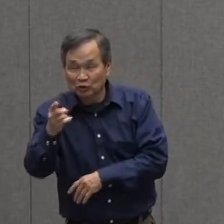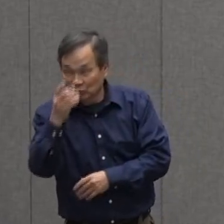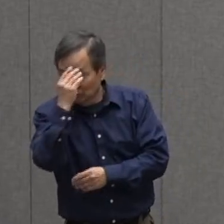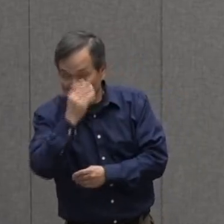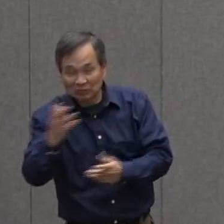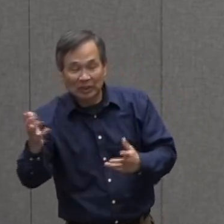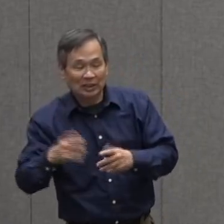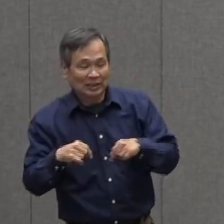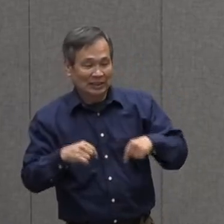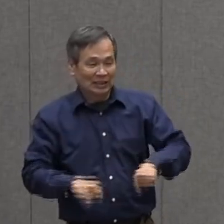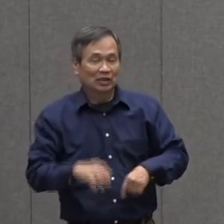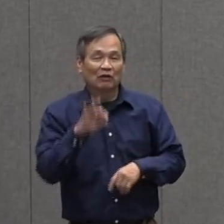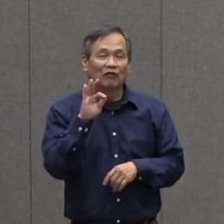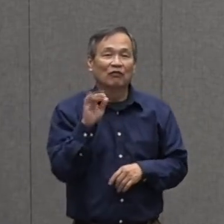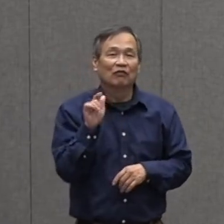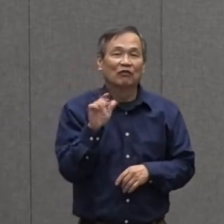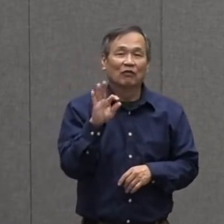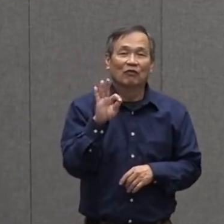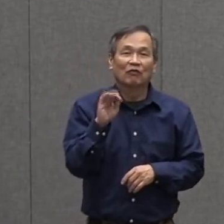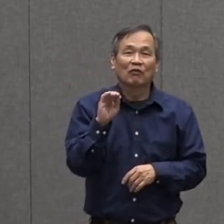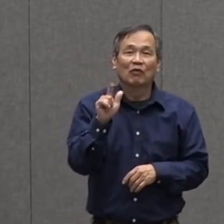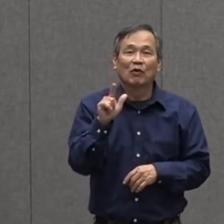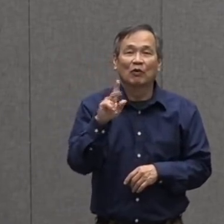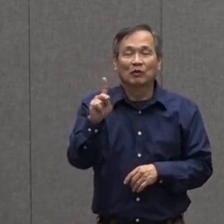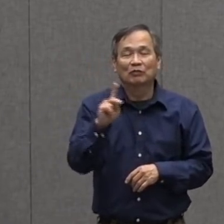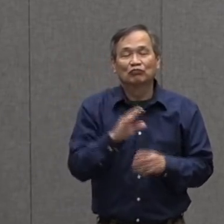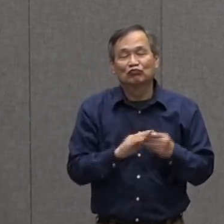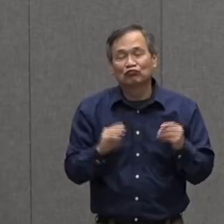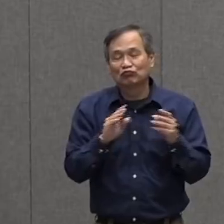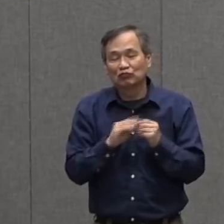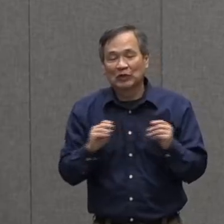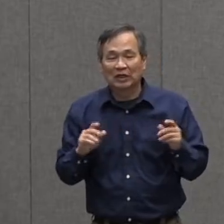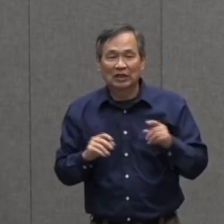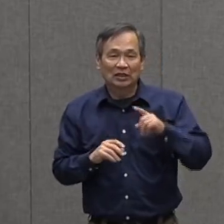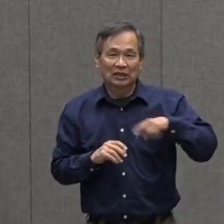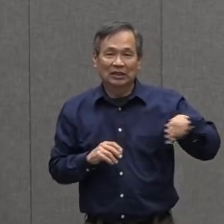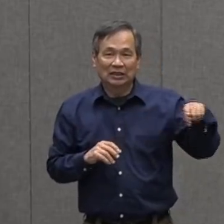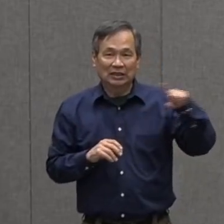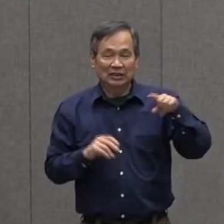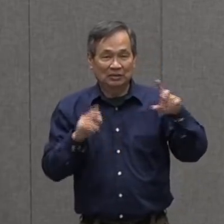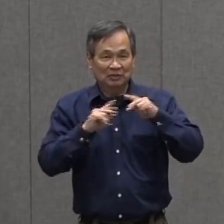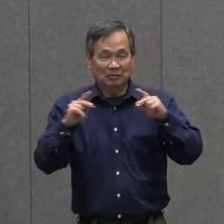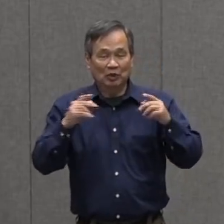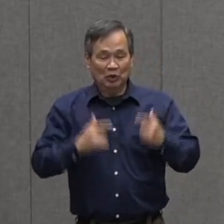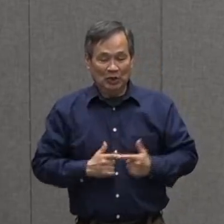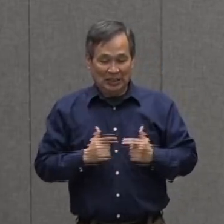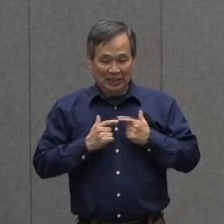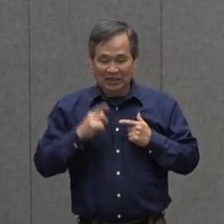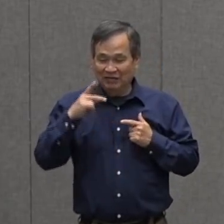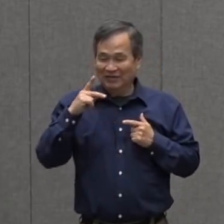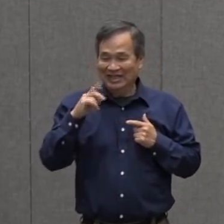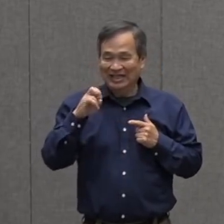This folktale comes from the Nandi people, who live in Kenya, which is in Africa.